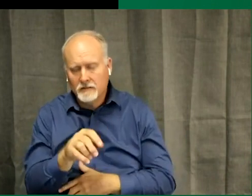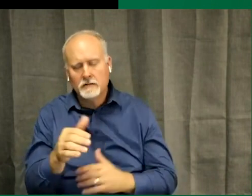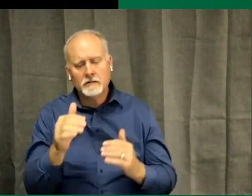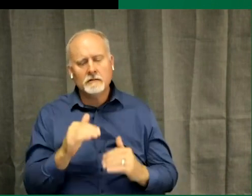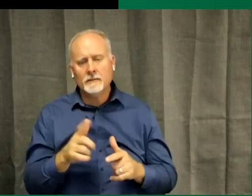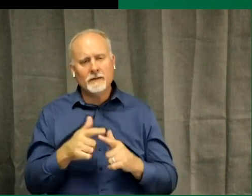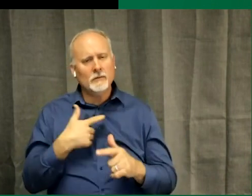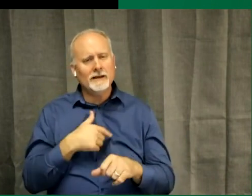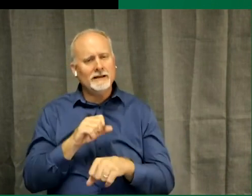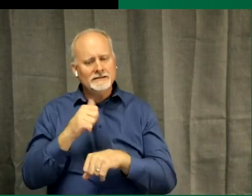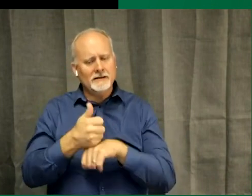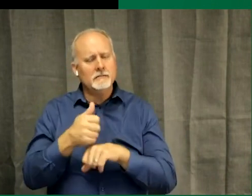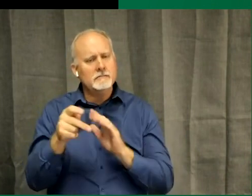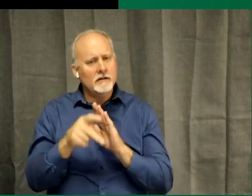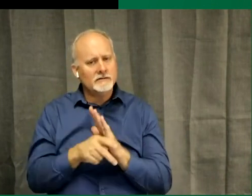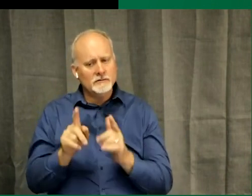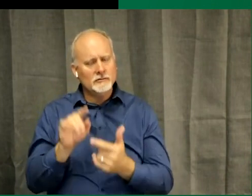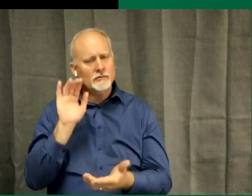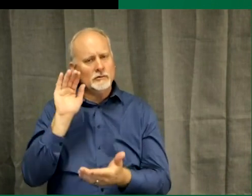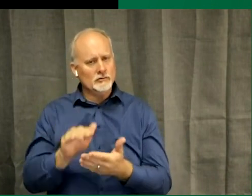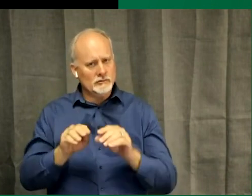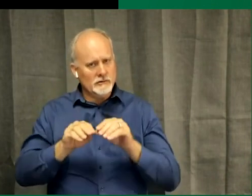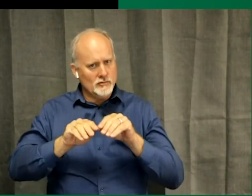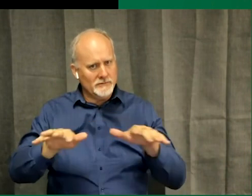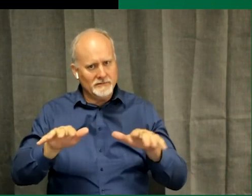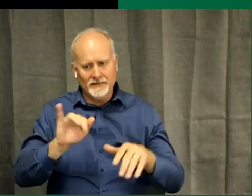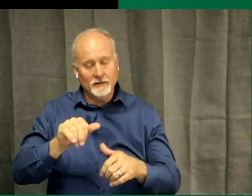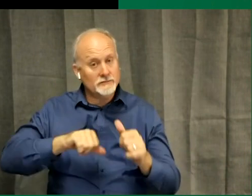policies that can reduce the transmission to other people like social distancing and masking